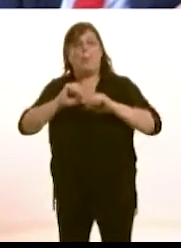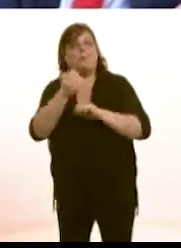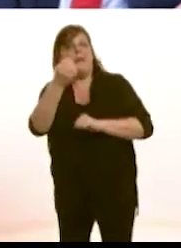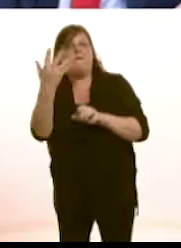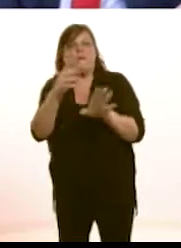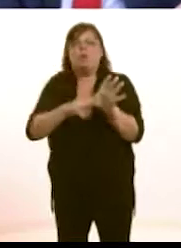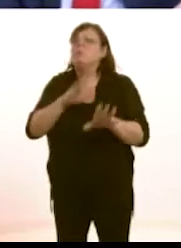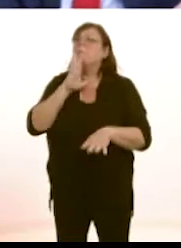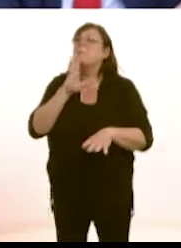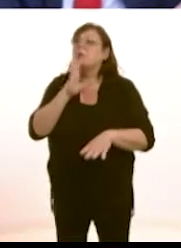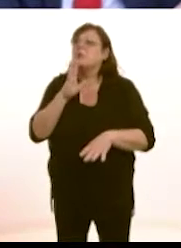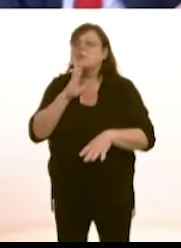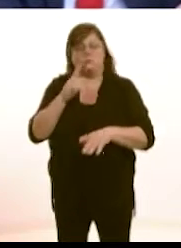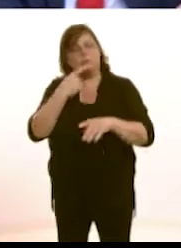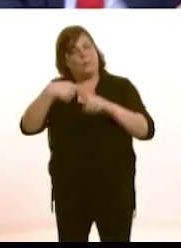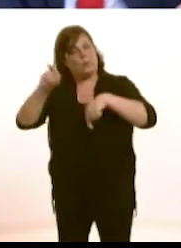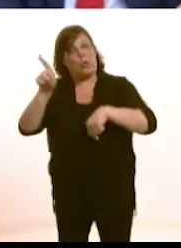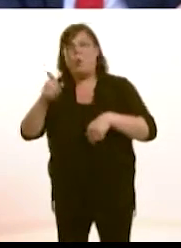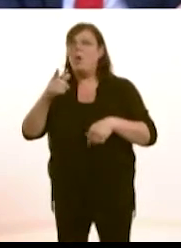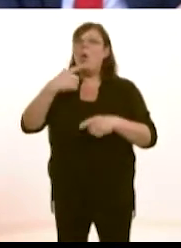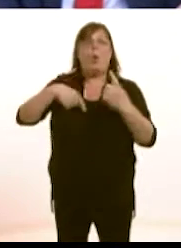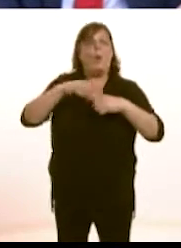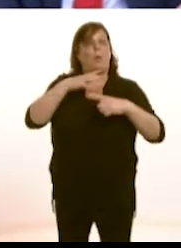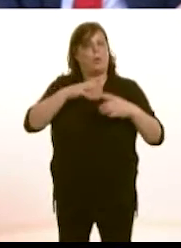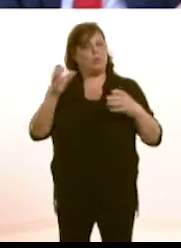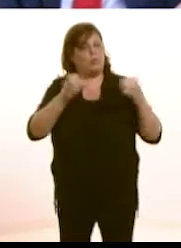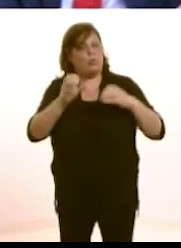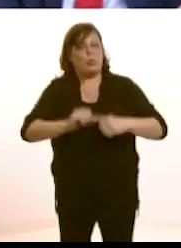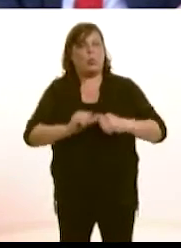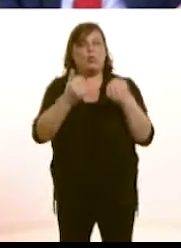We will continue to recruit good doctors for the health service in Wales whilst others